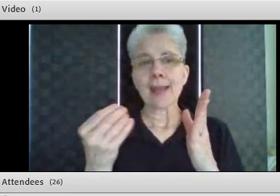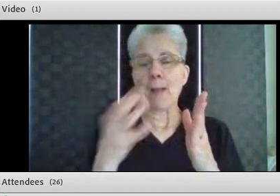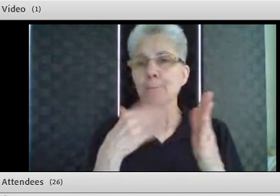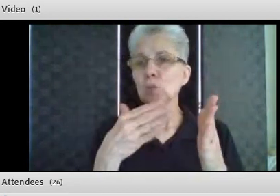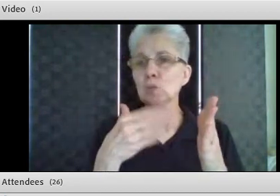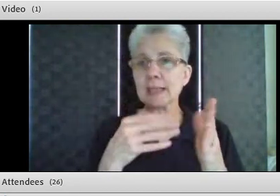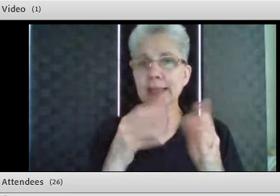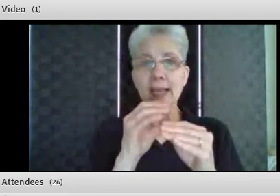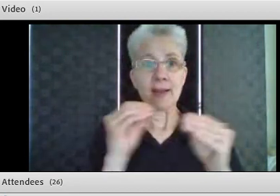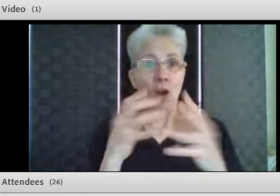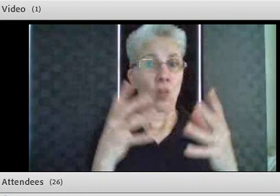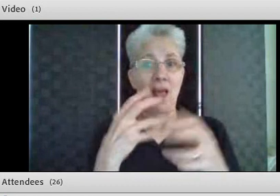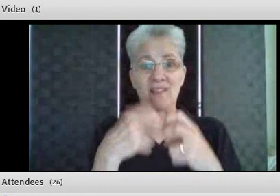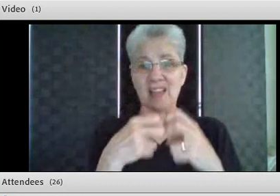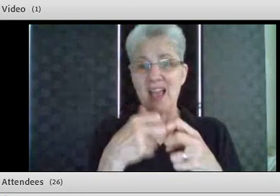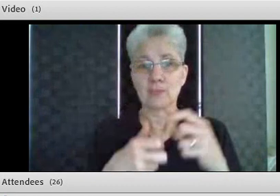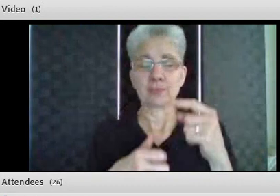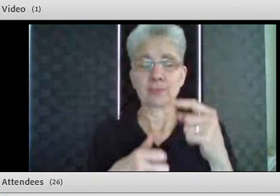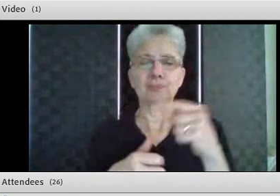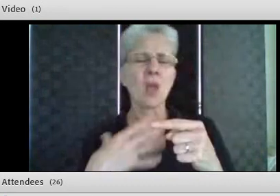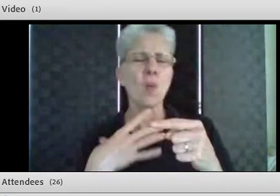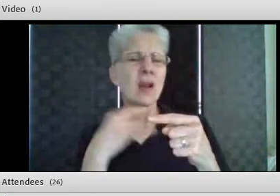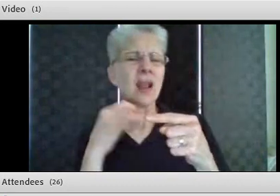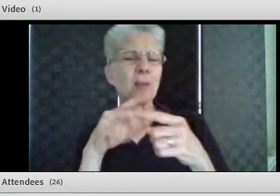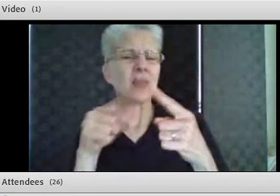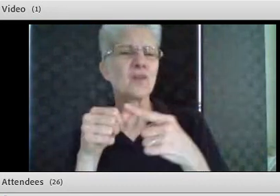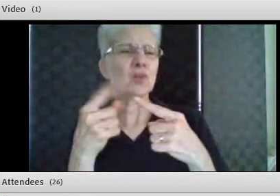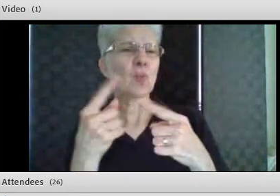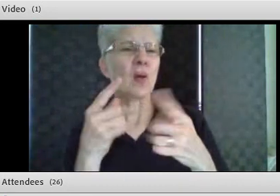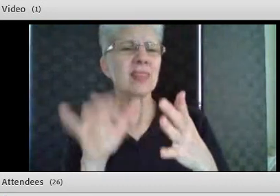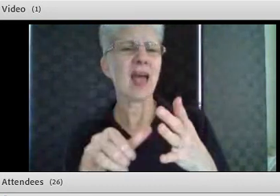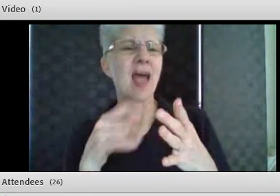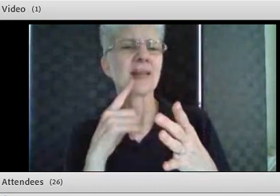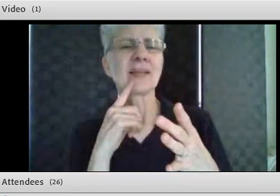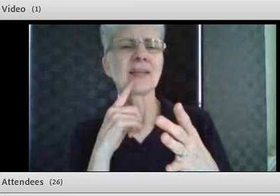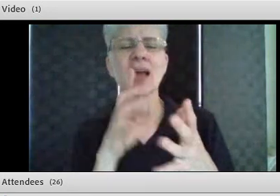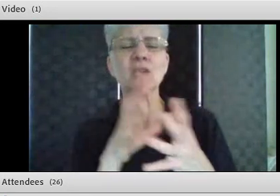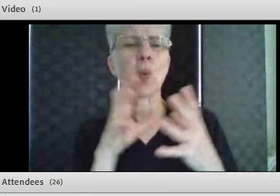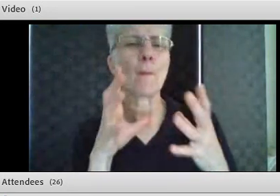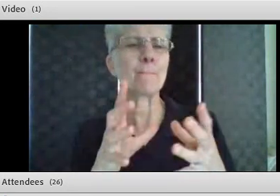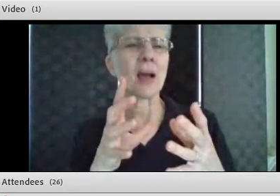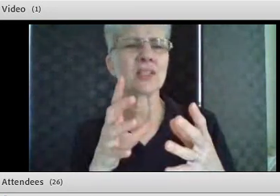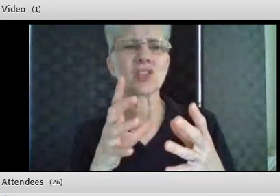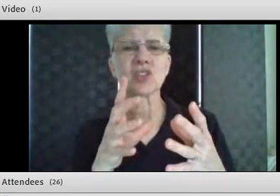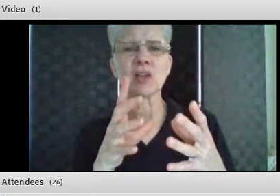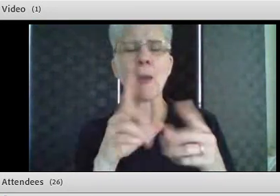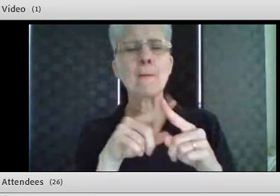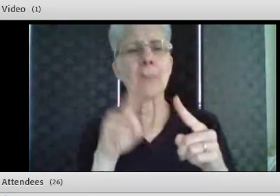but, you know, they're great ways to bring in technology, to bring in music without a whole lot of hassle.